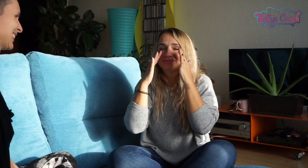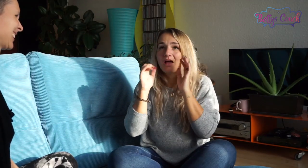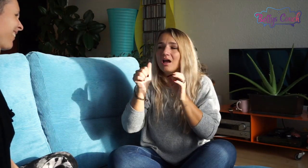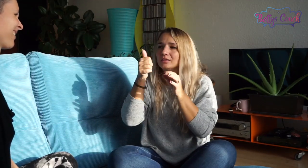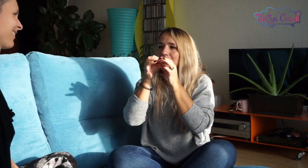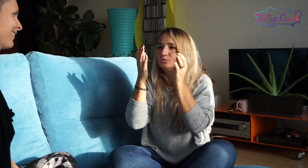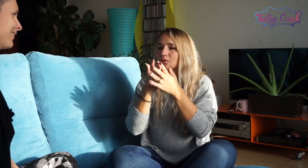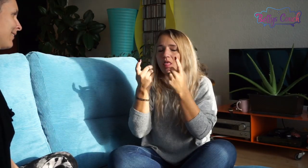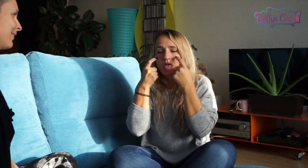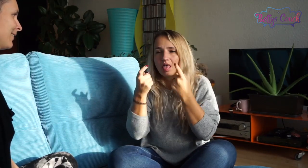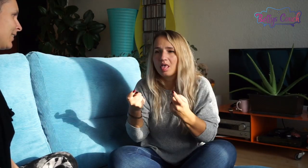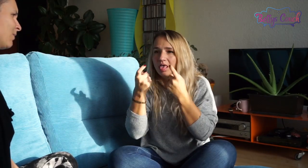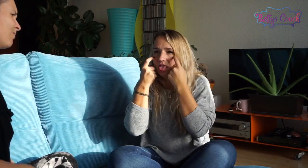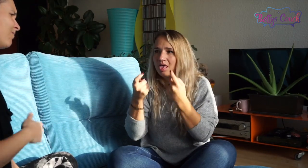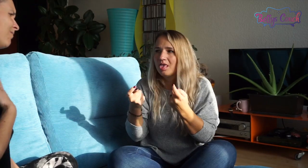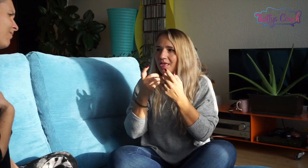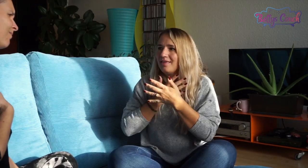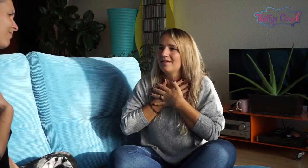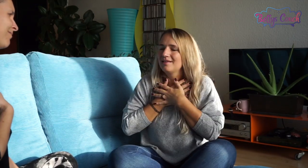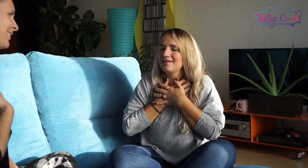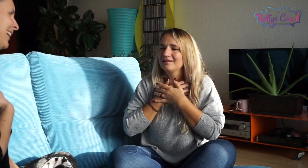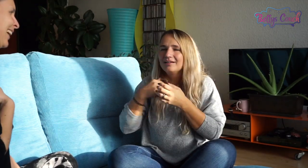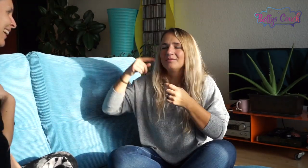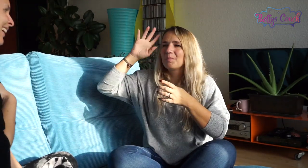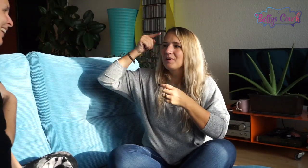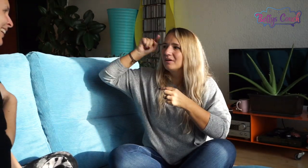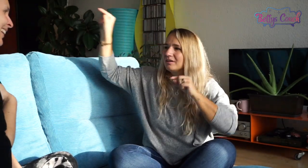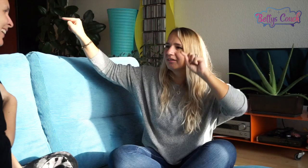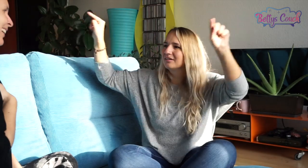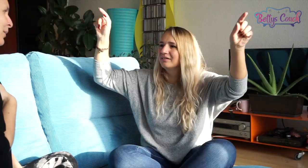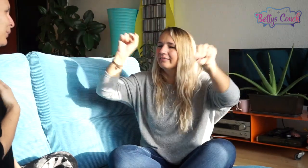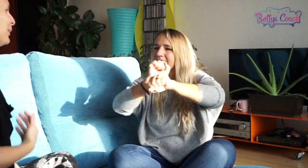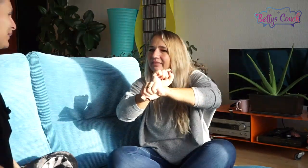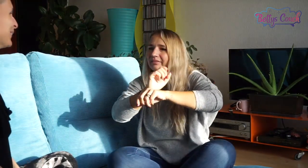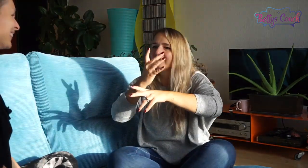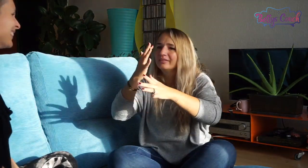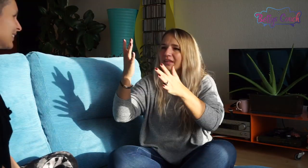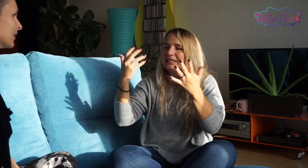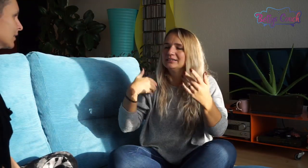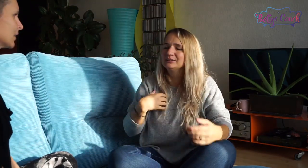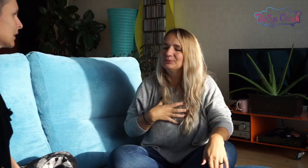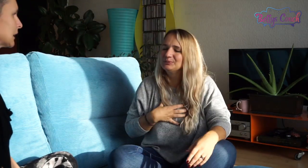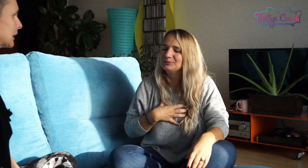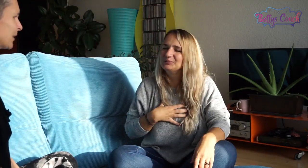I was overcome by tears. Especially when I thought of the animals that lived in captivity elsewhere.